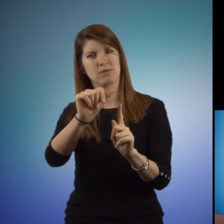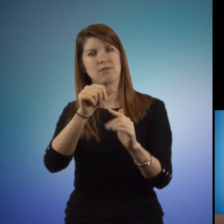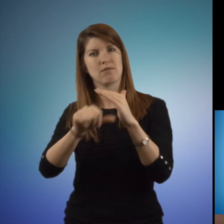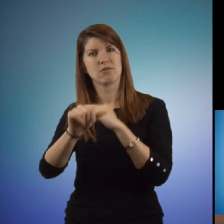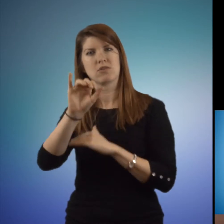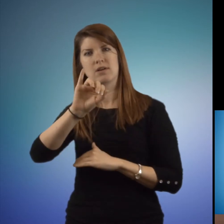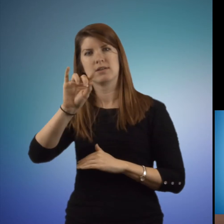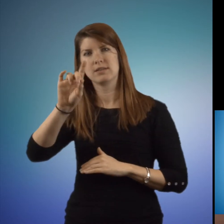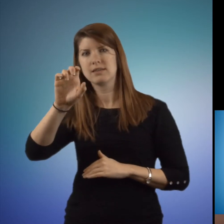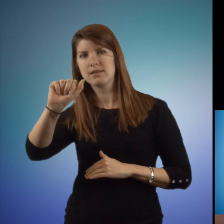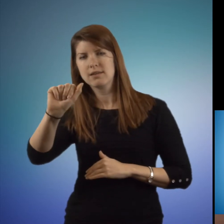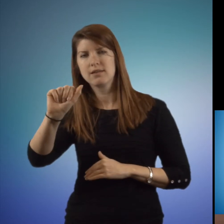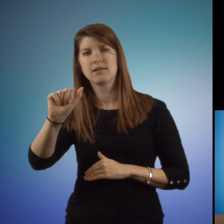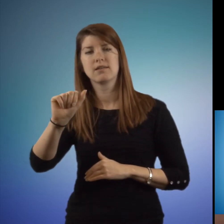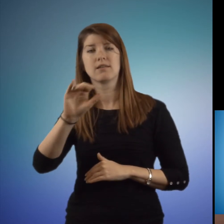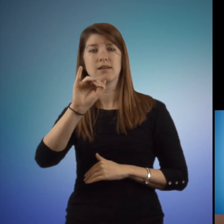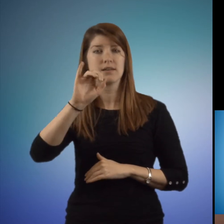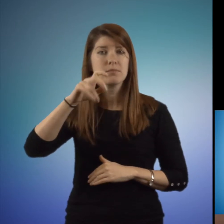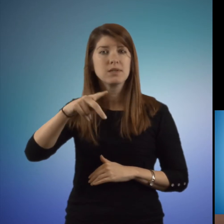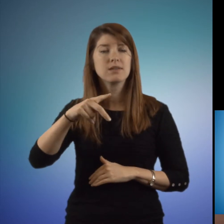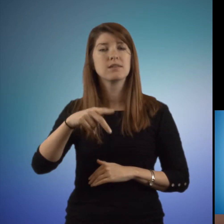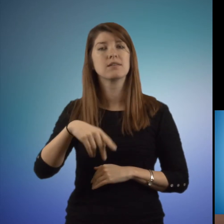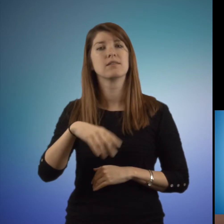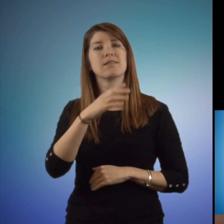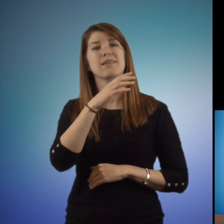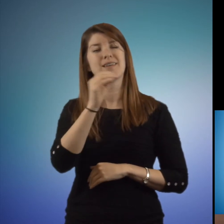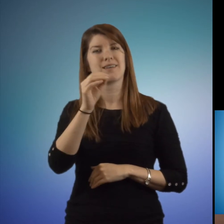and their IEP, as well as under ADA.